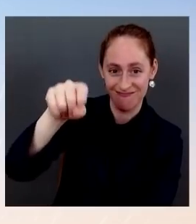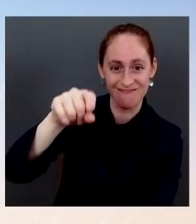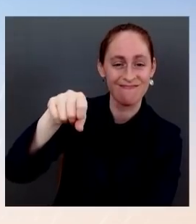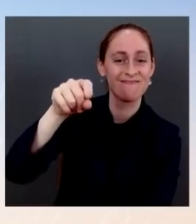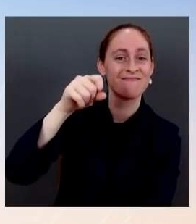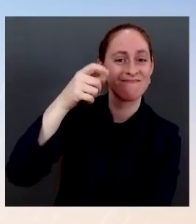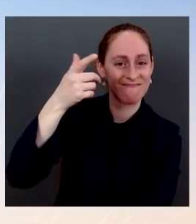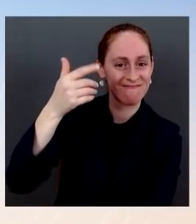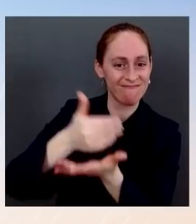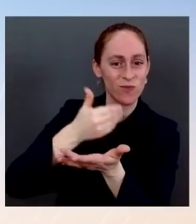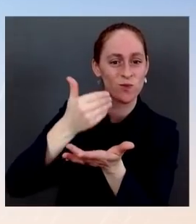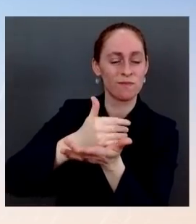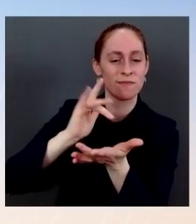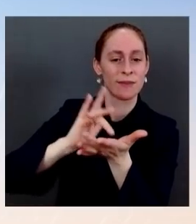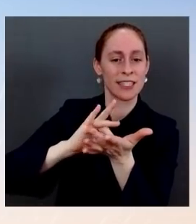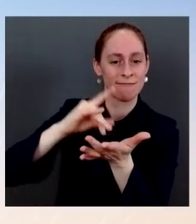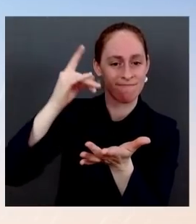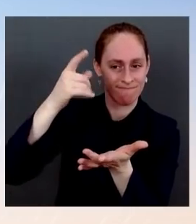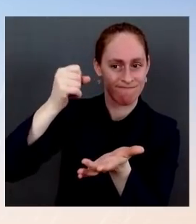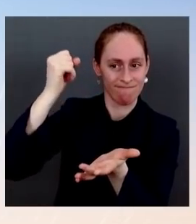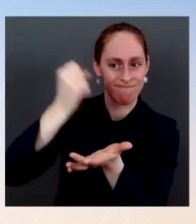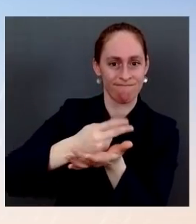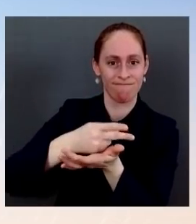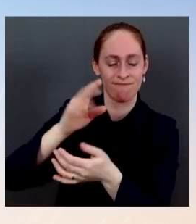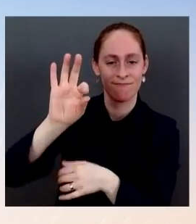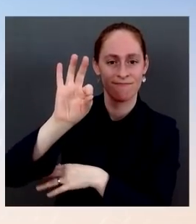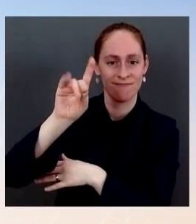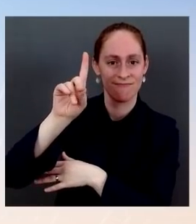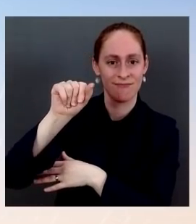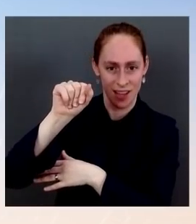And can you just clarify: Will the pill -- will both pills be free for all Americans?